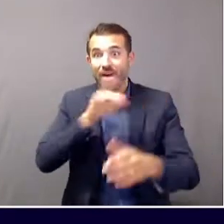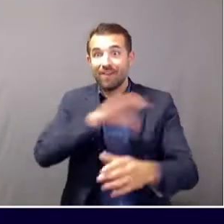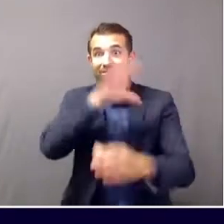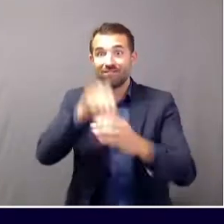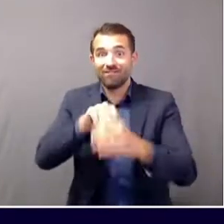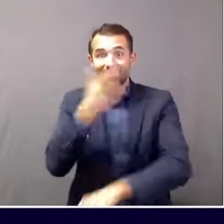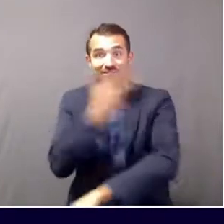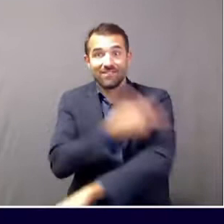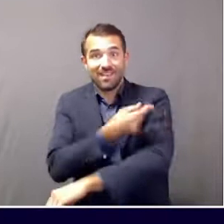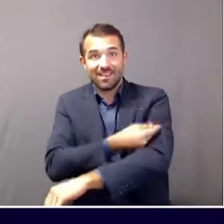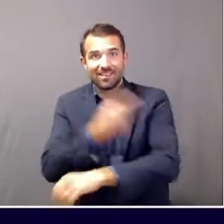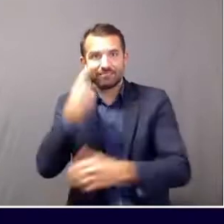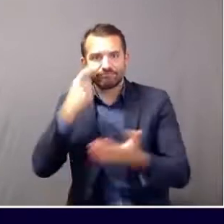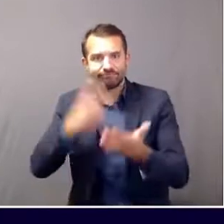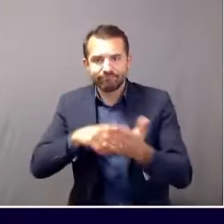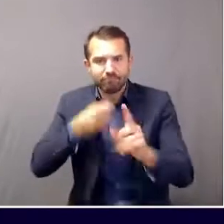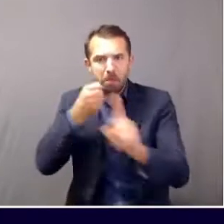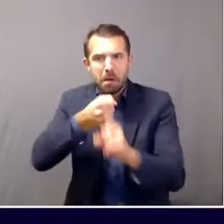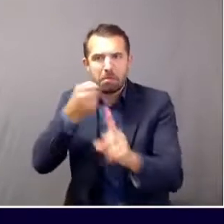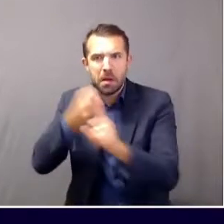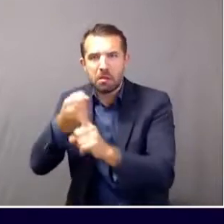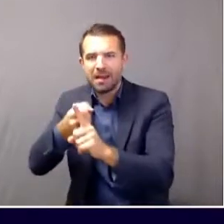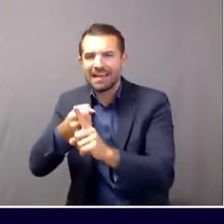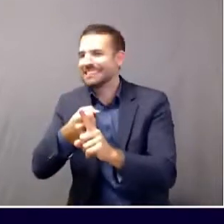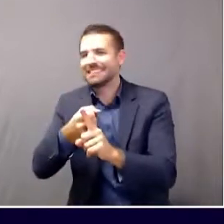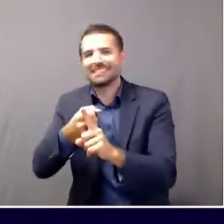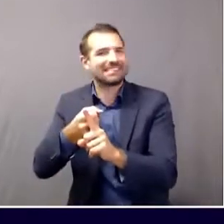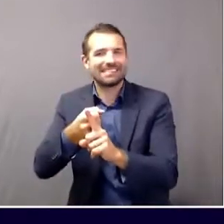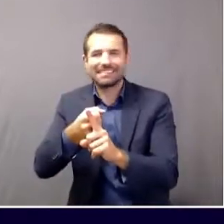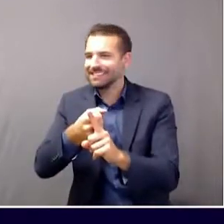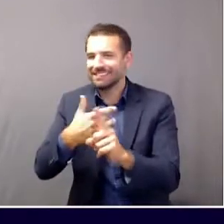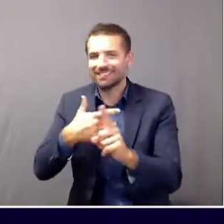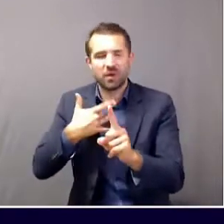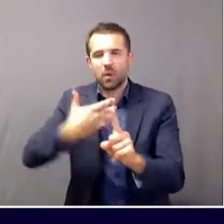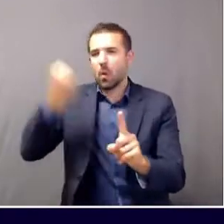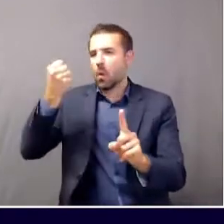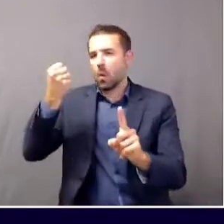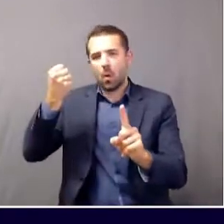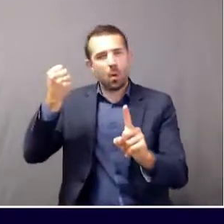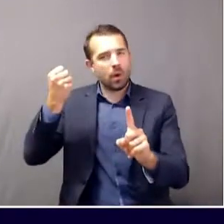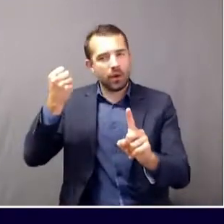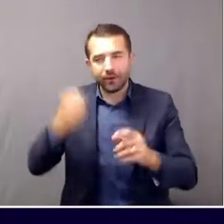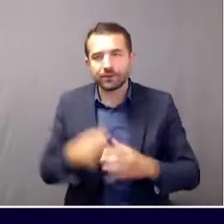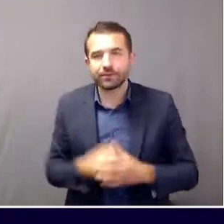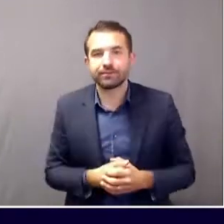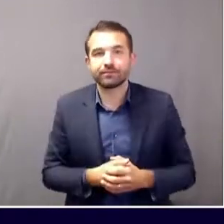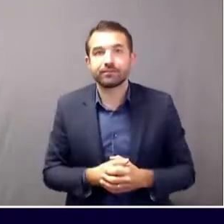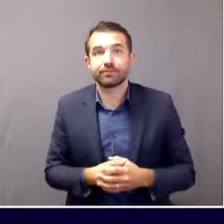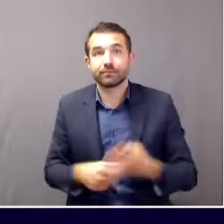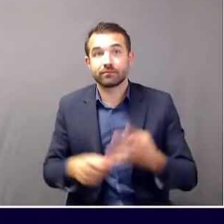in general one vaccine